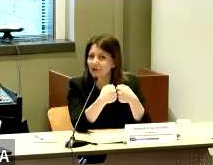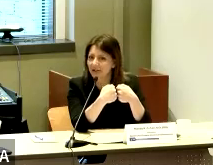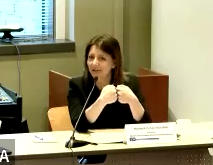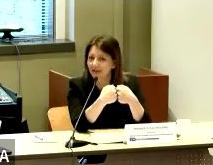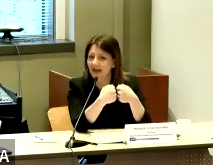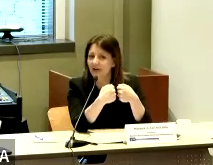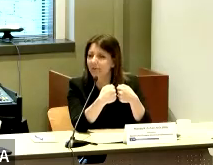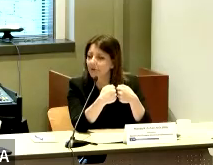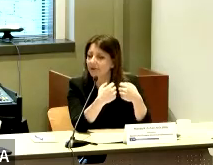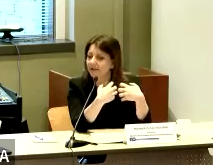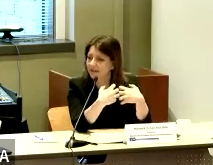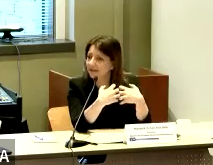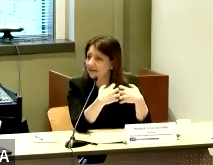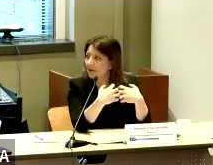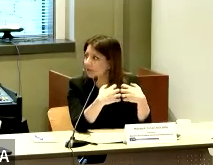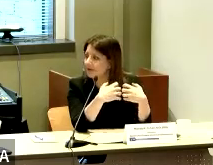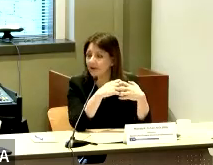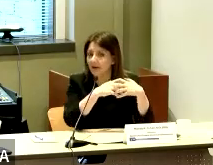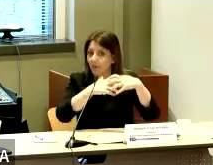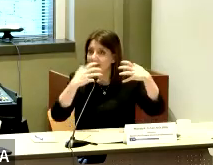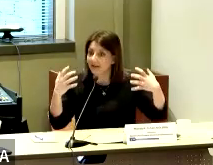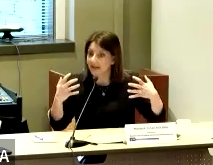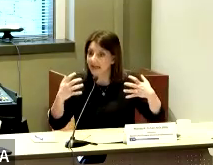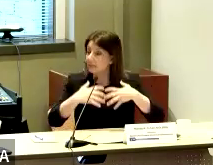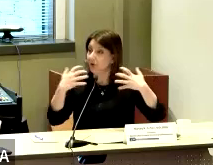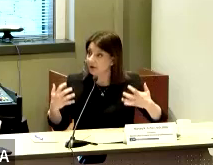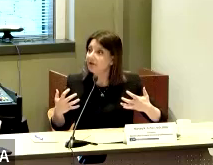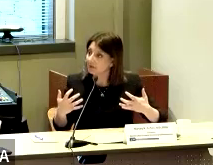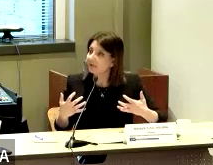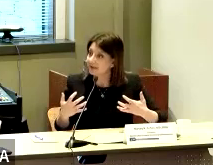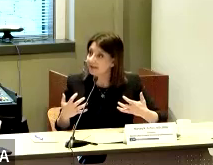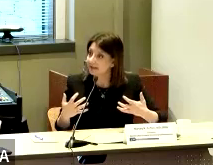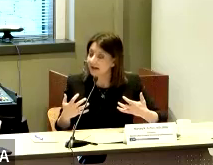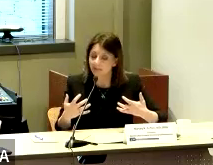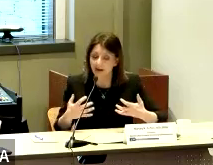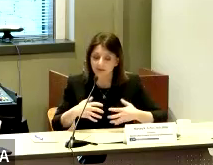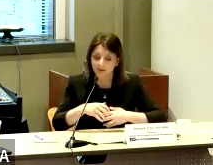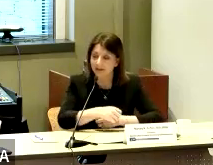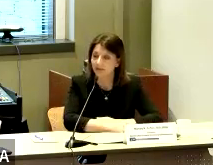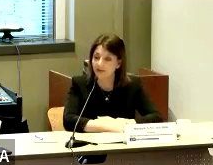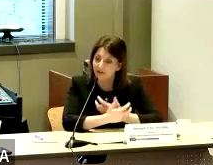to articulate how important the CDC work was in broader diplomacy efforts in the region,